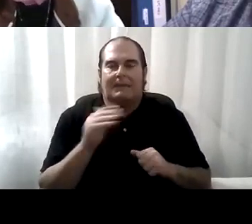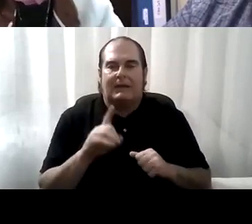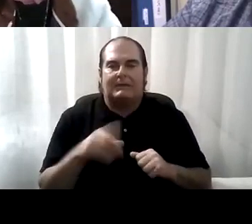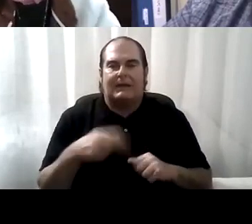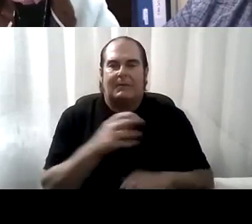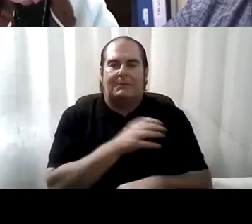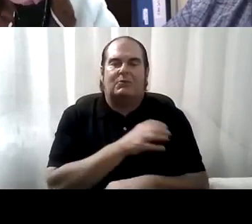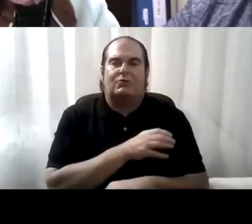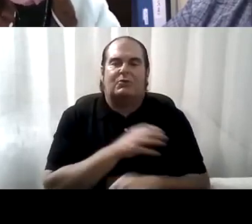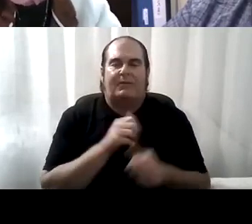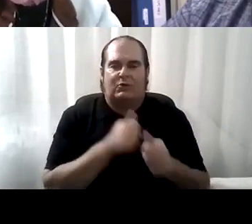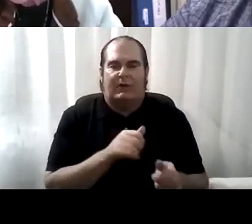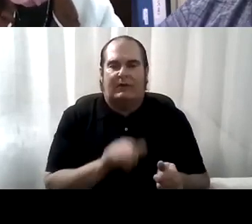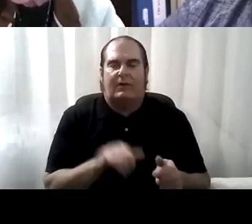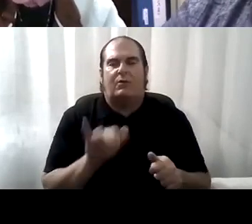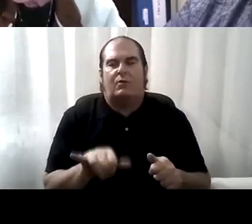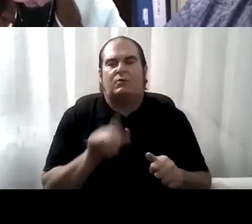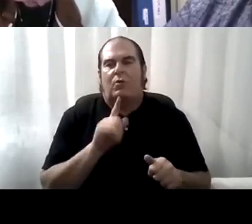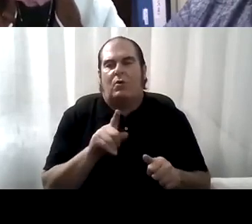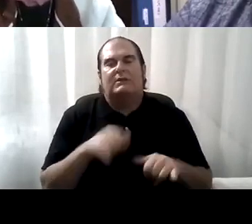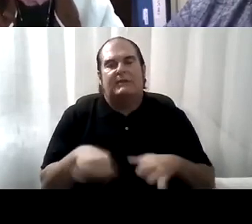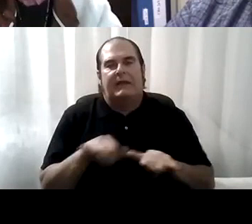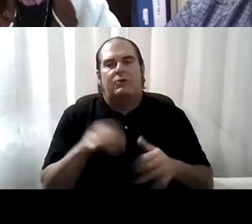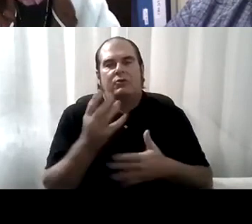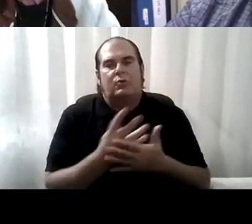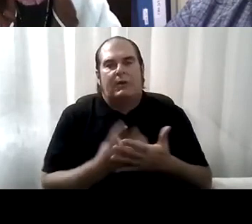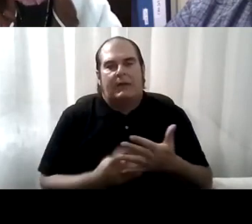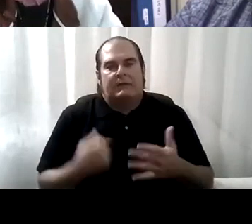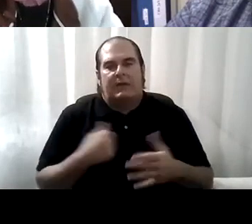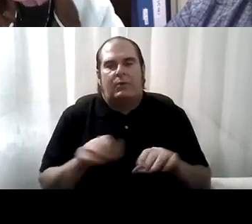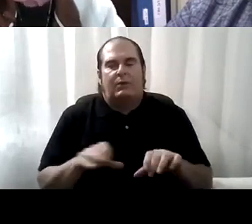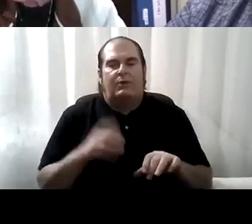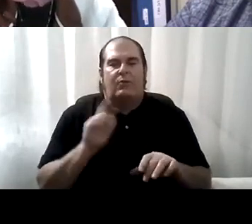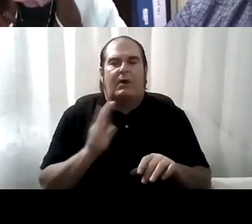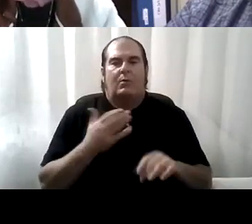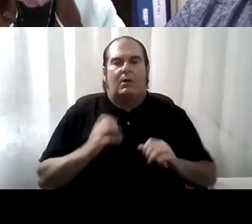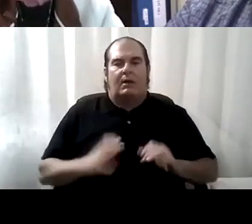are some standard screenings that we do for all clients coming in.